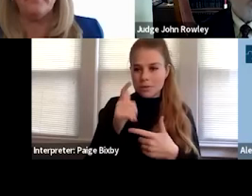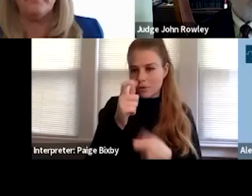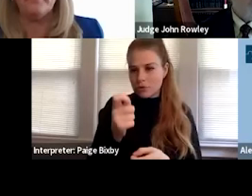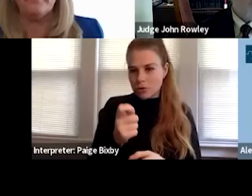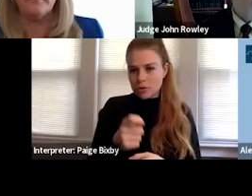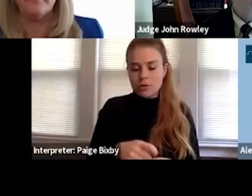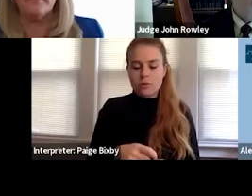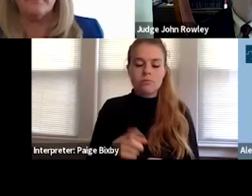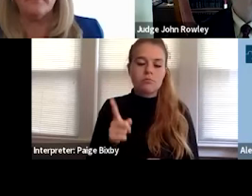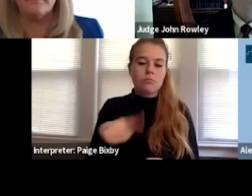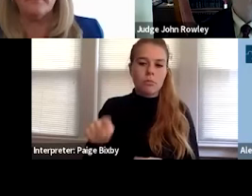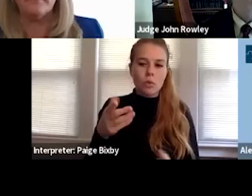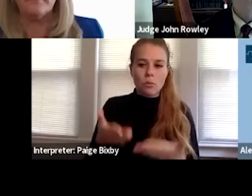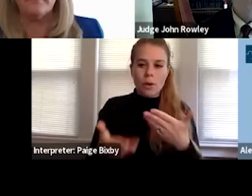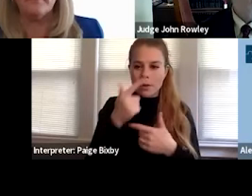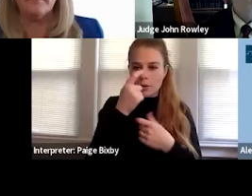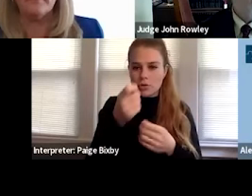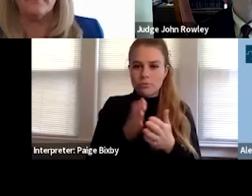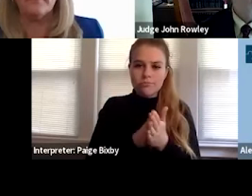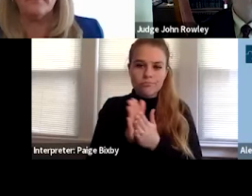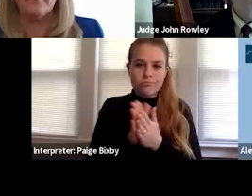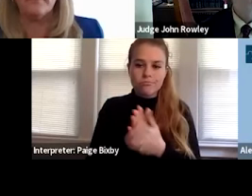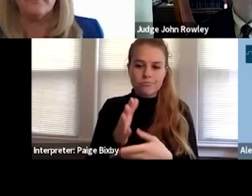that you may be interested in receiving on a monthly basis.